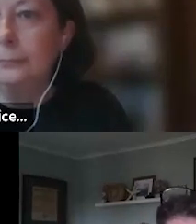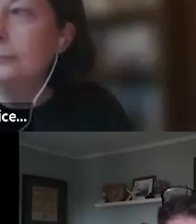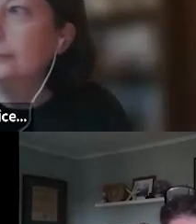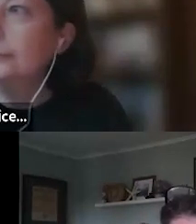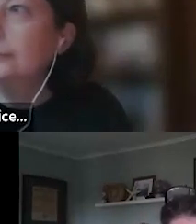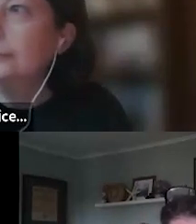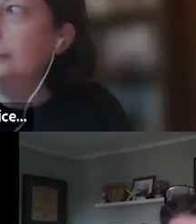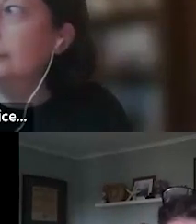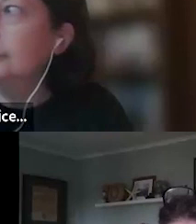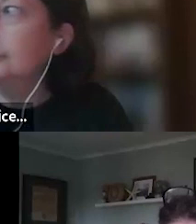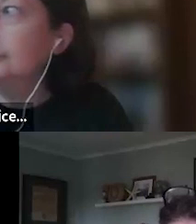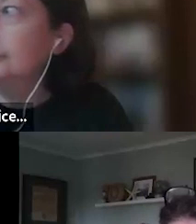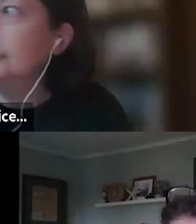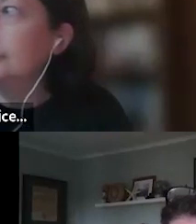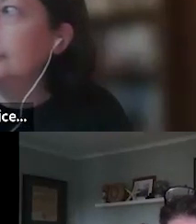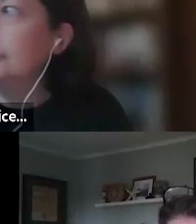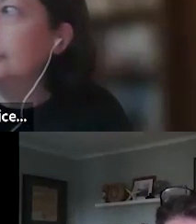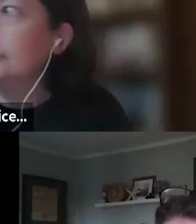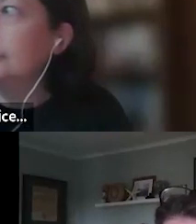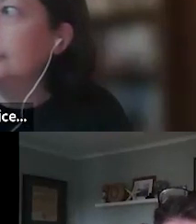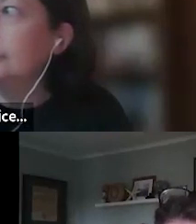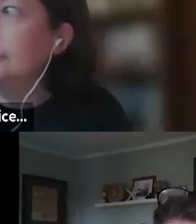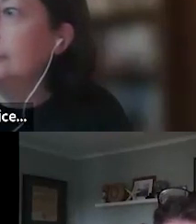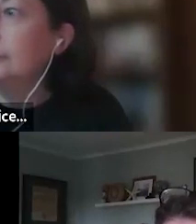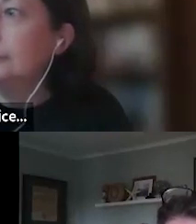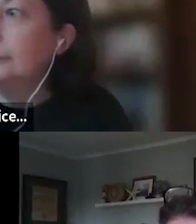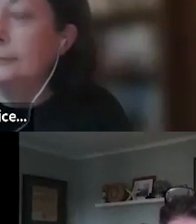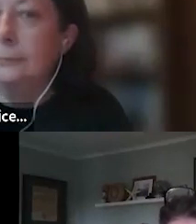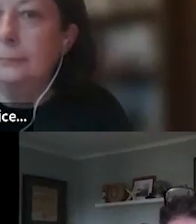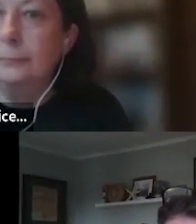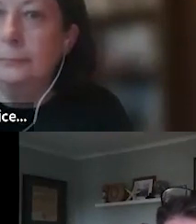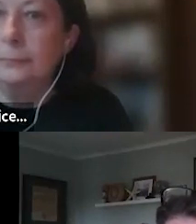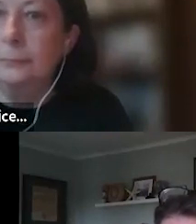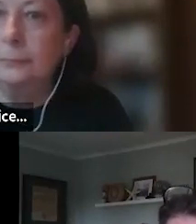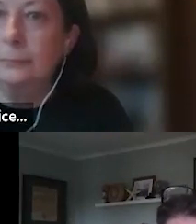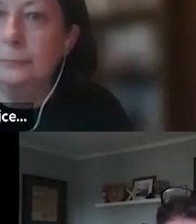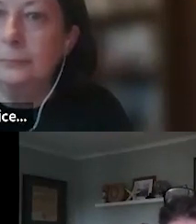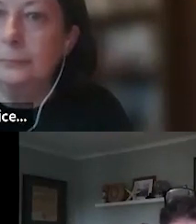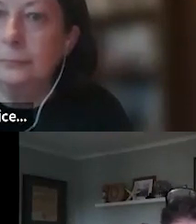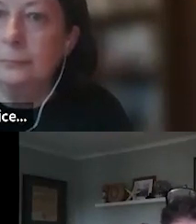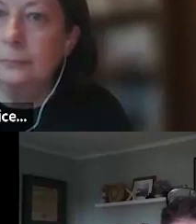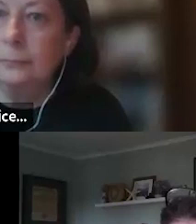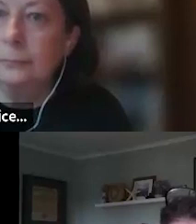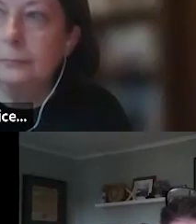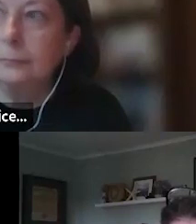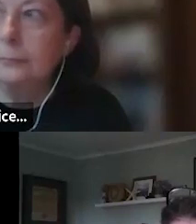to these resources, like Arnita was saying, some folks don't know what services are available,